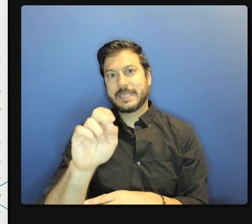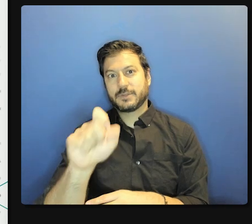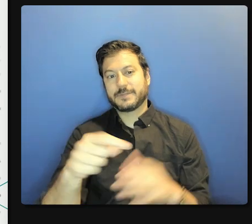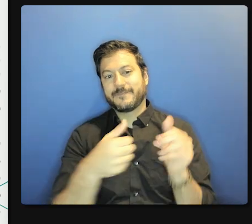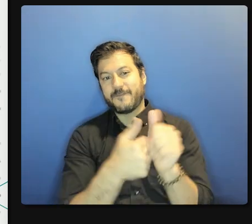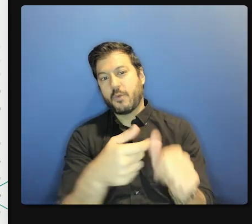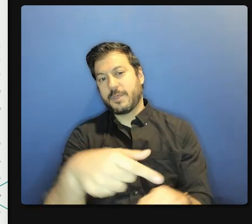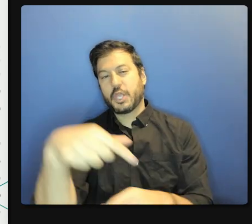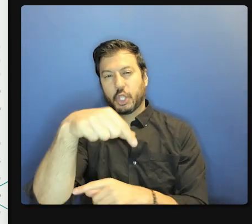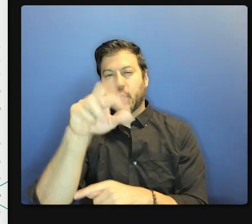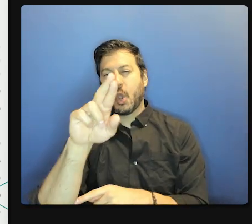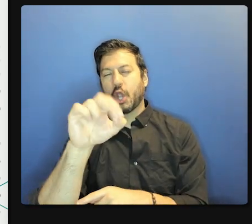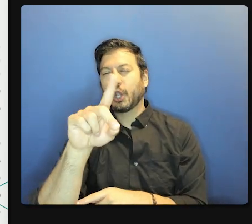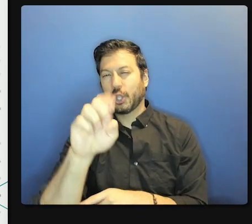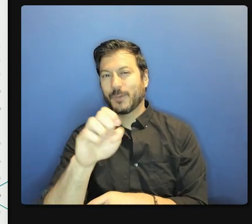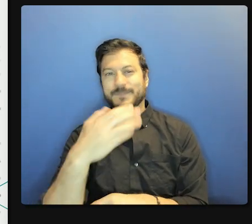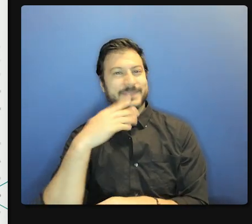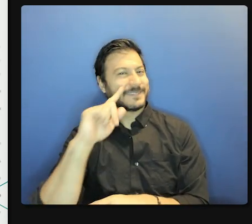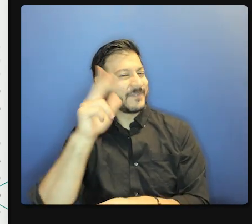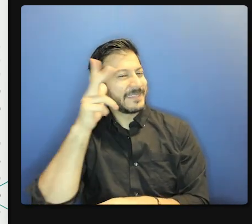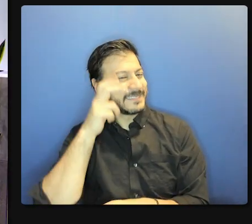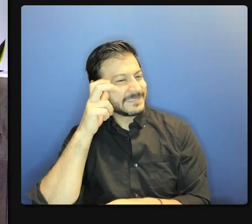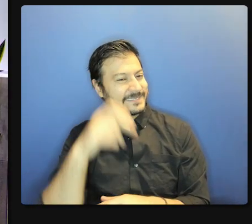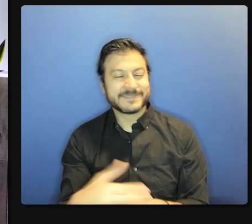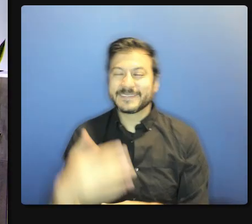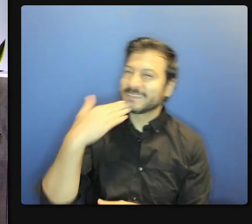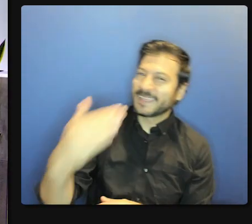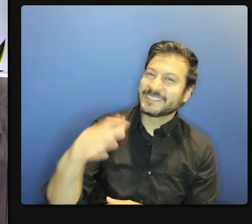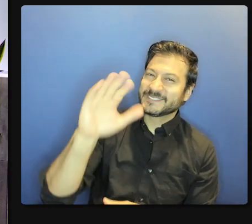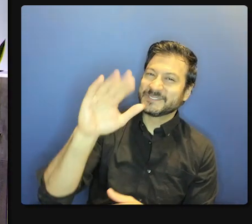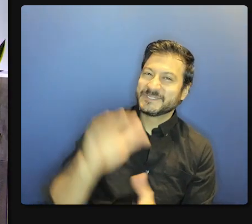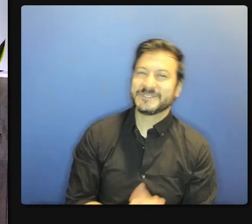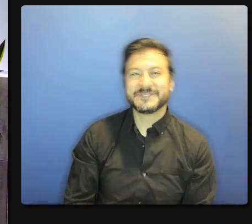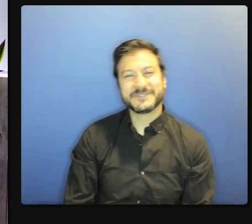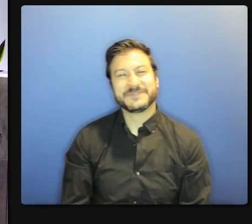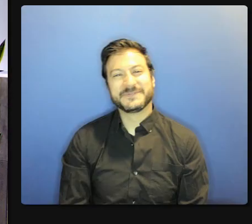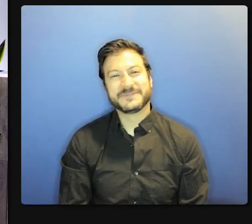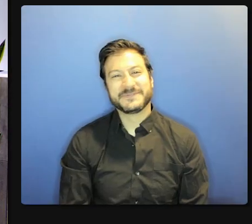which you can find by following this QR Code. Thanks for listening in. -Thank you!